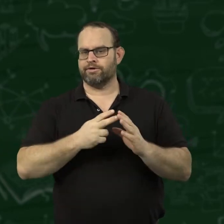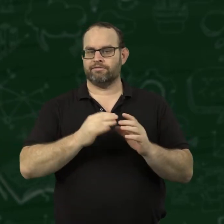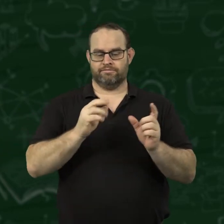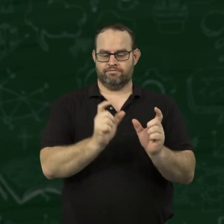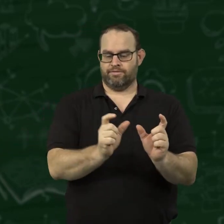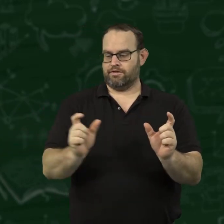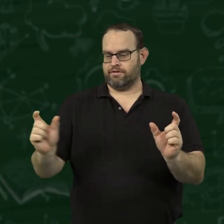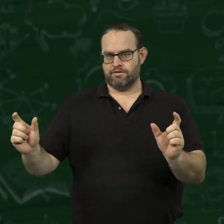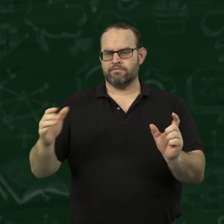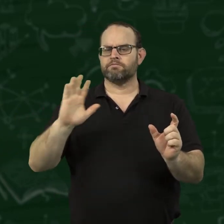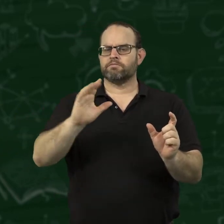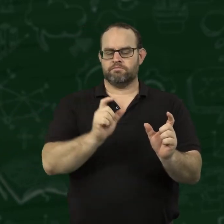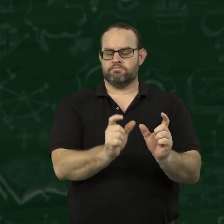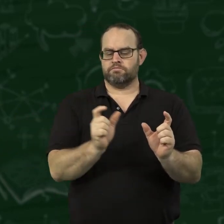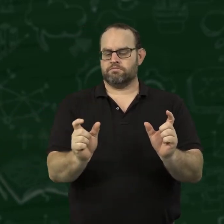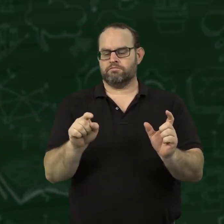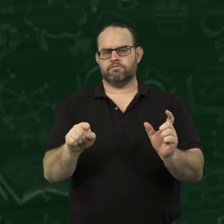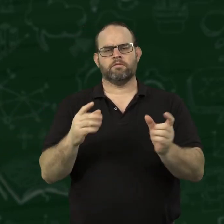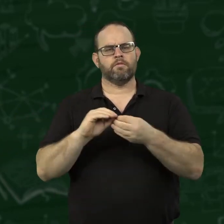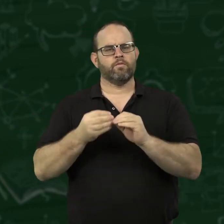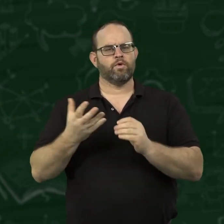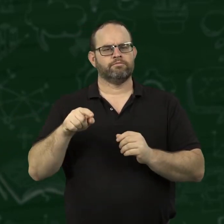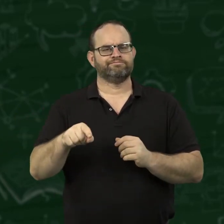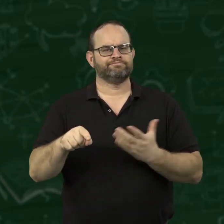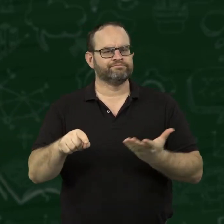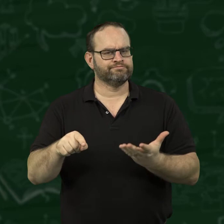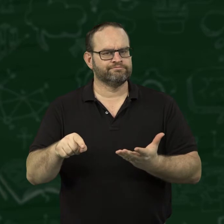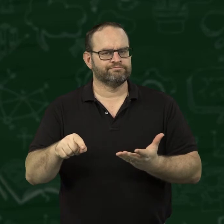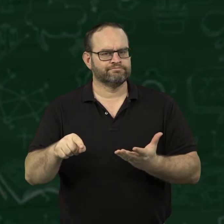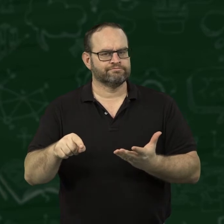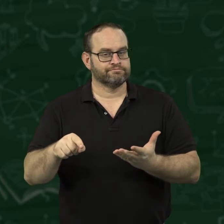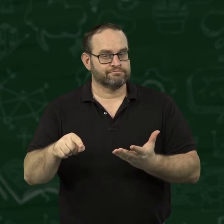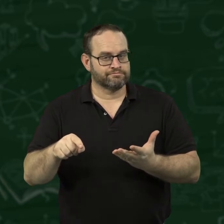Which number is in the Hundredths place?